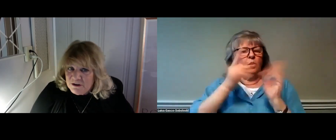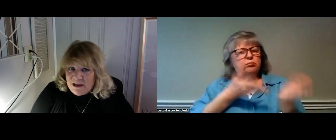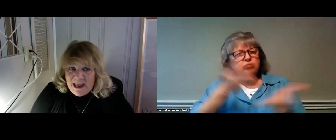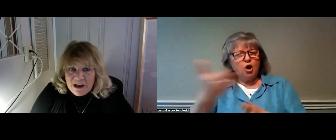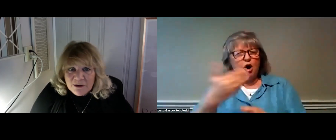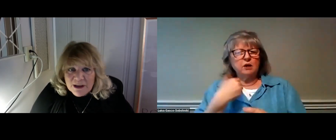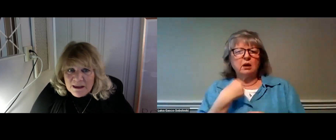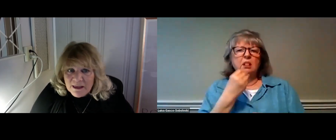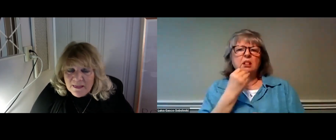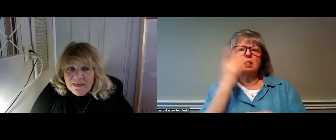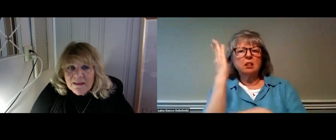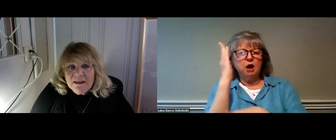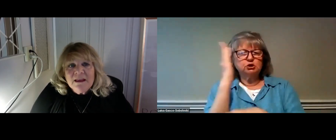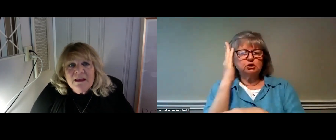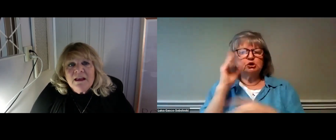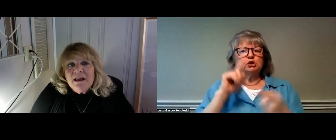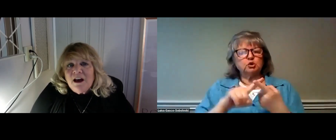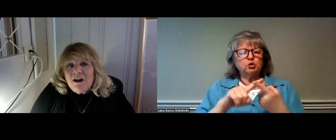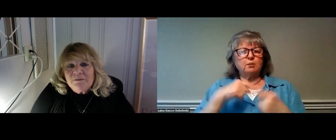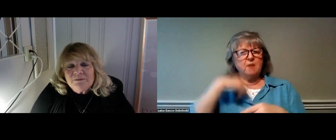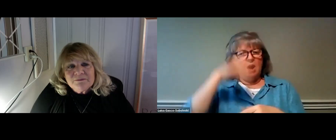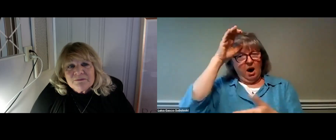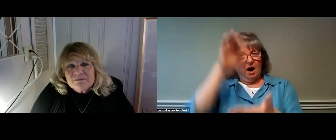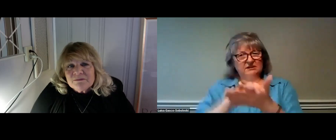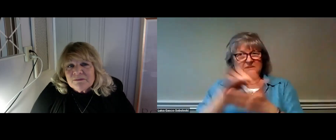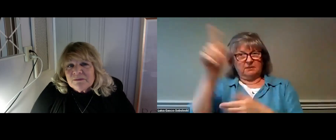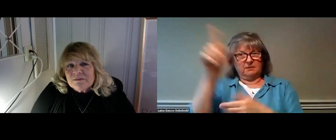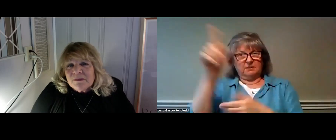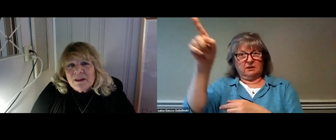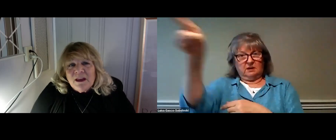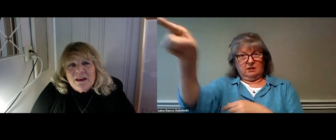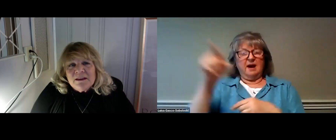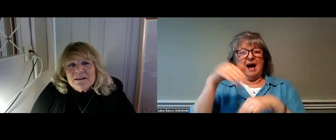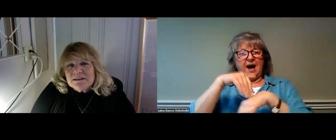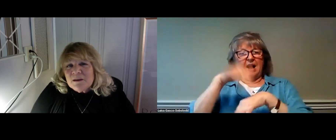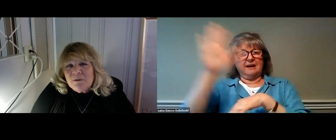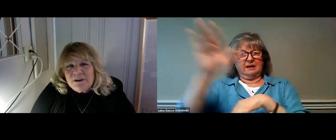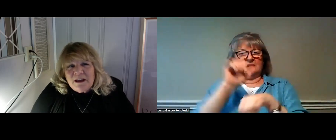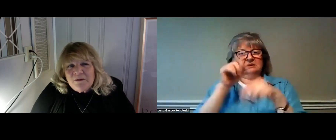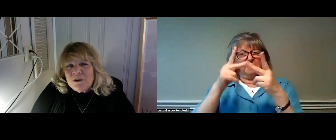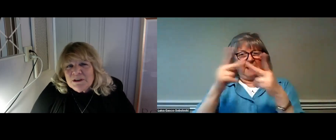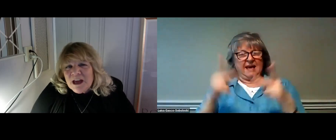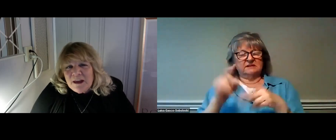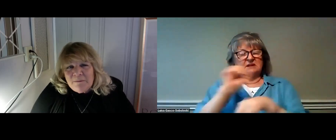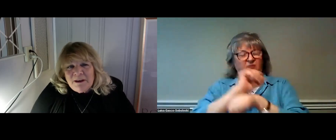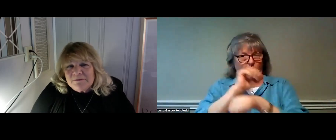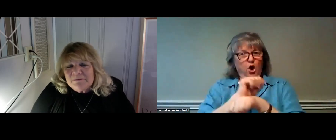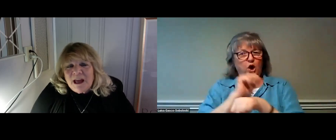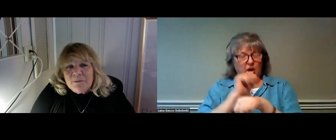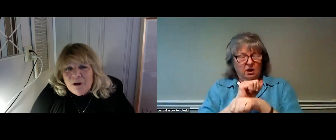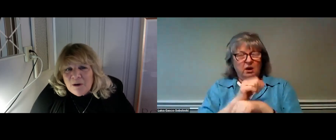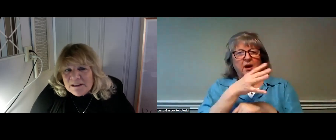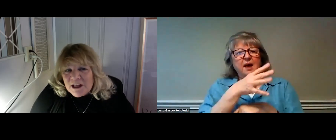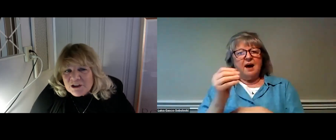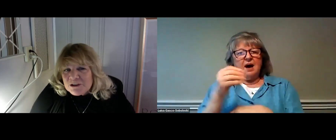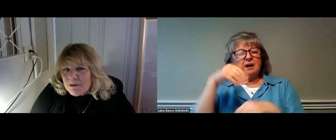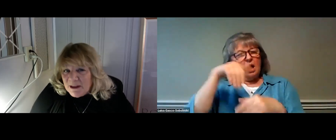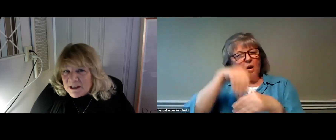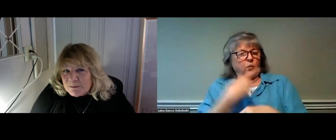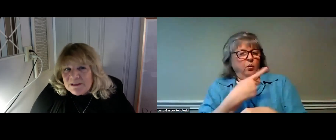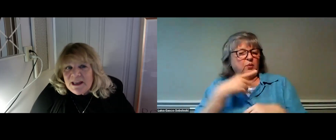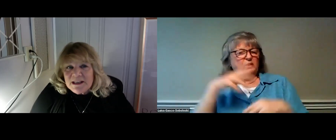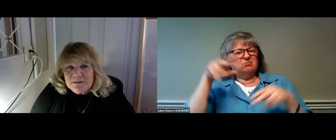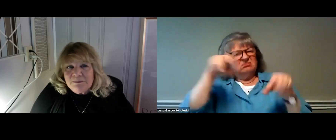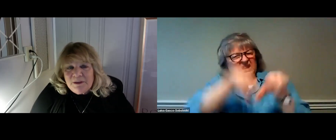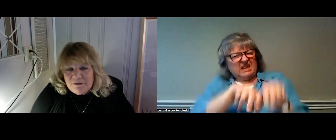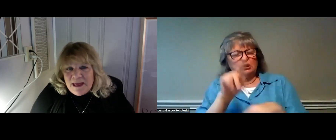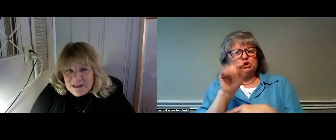you're angry. One time I brought my lunch to my husband at his